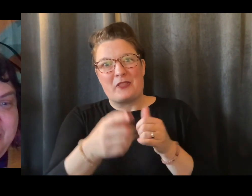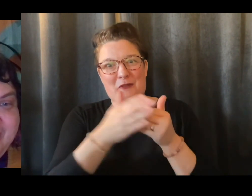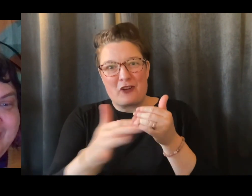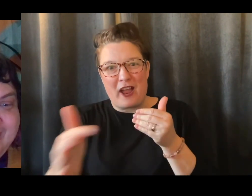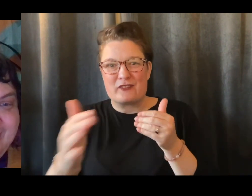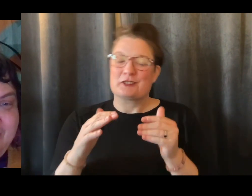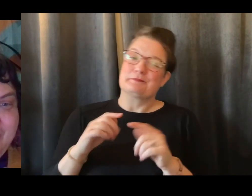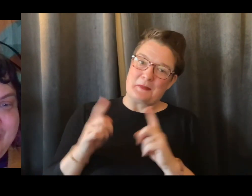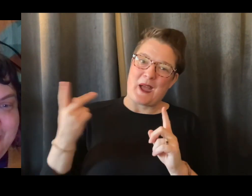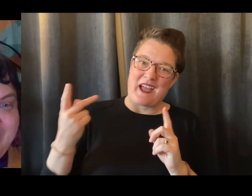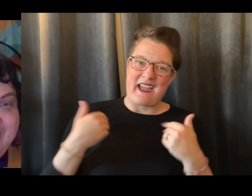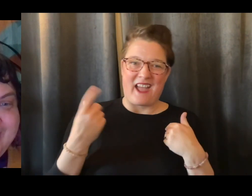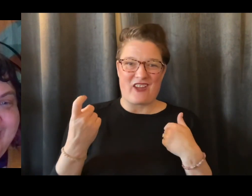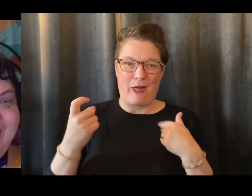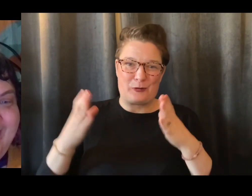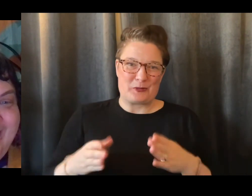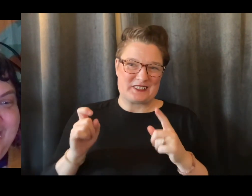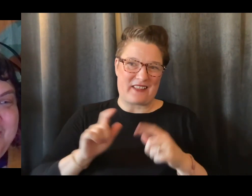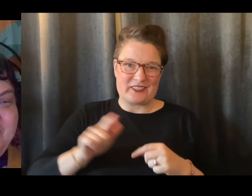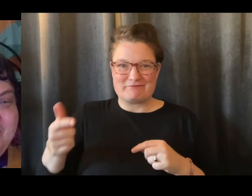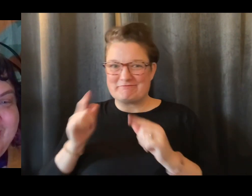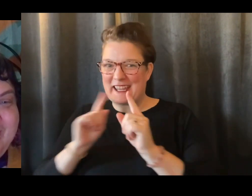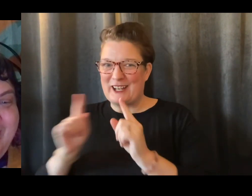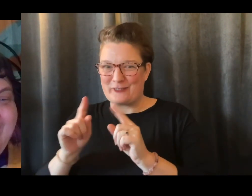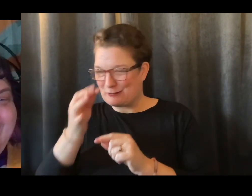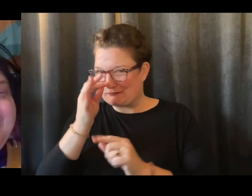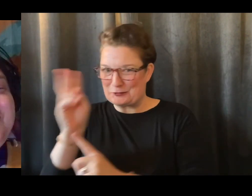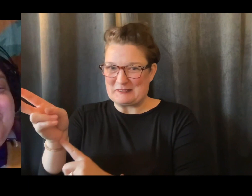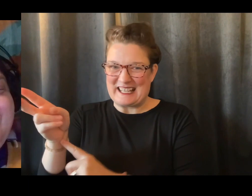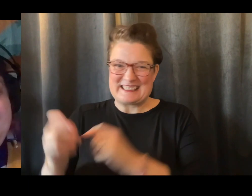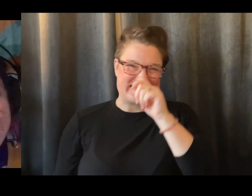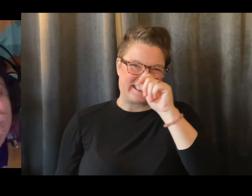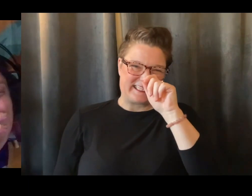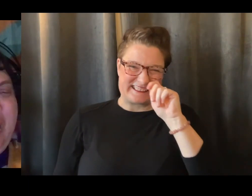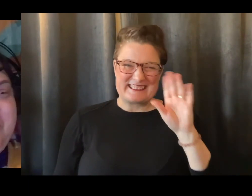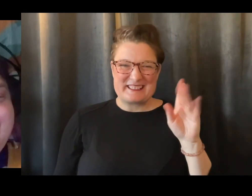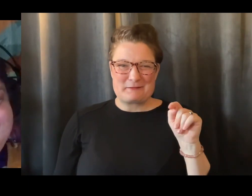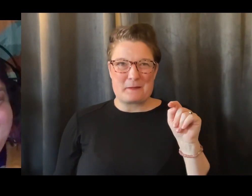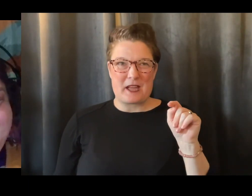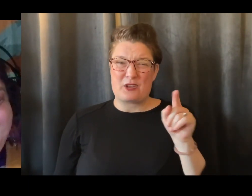Um, but um, you're amazing. I can't wait to talk more soon.